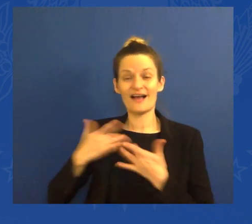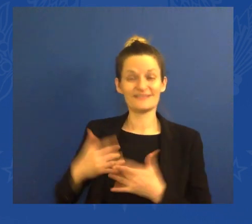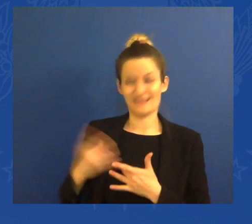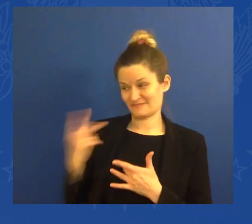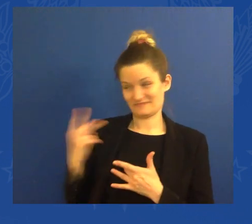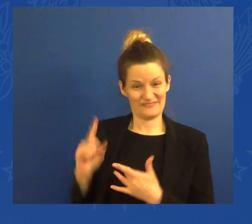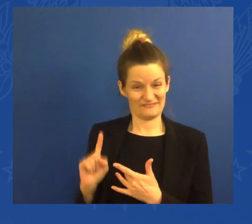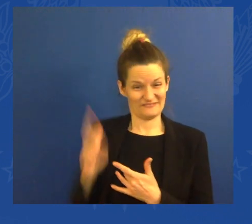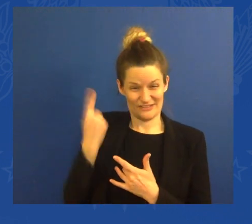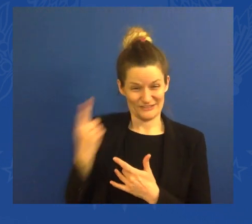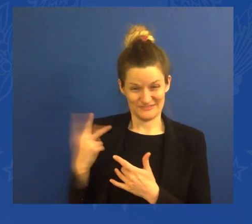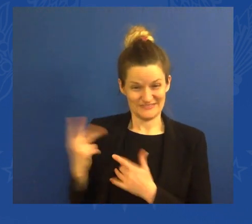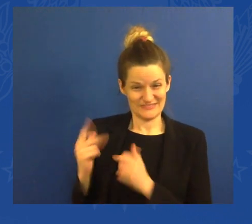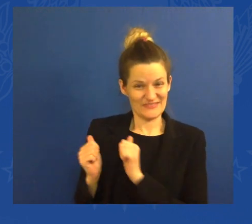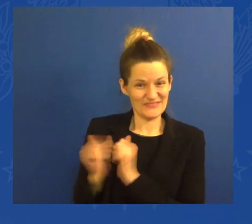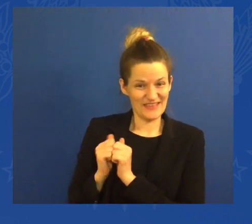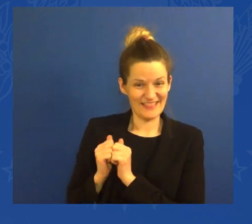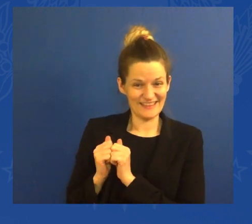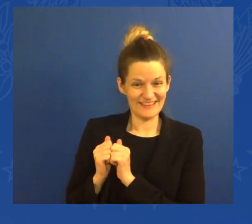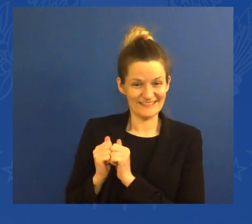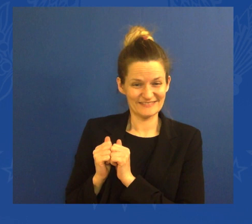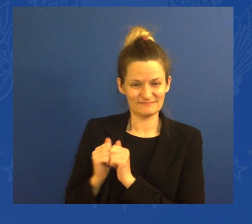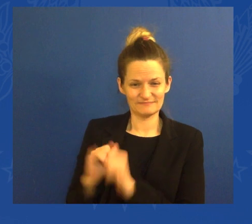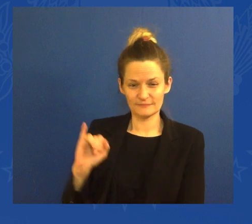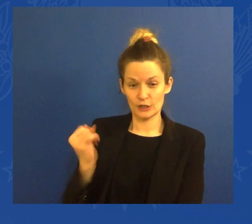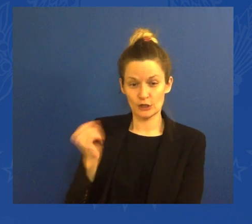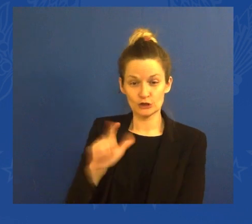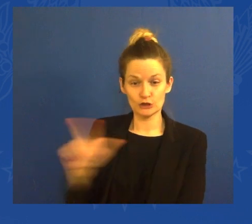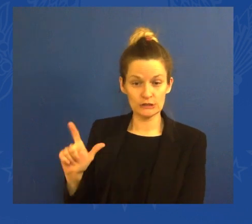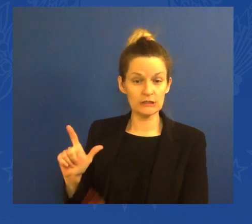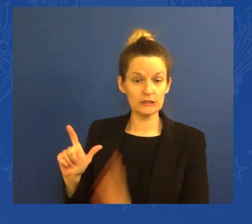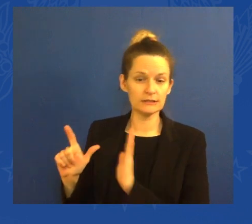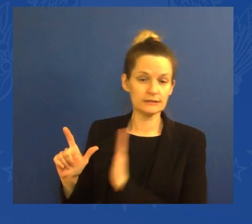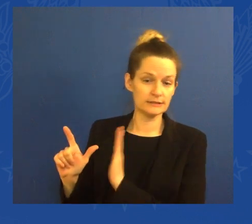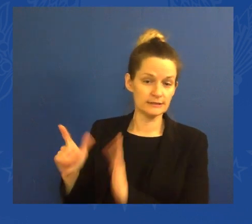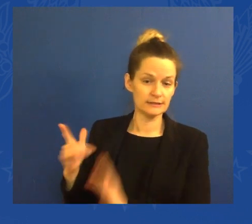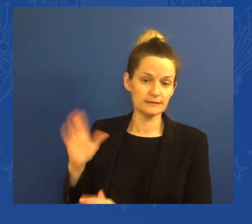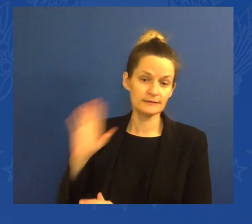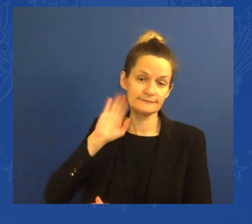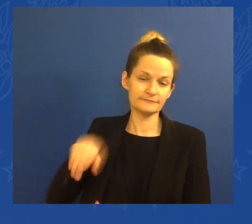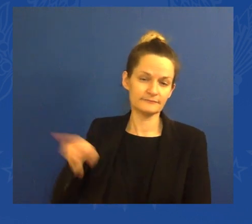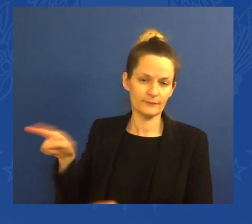she got the maintenance guys to bring up a 16-foot ladder.